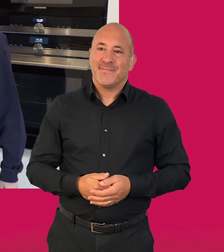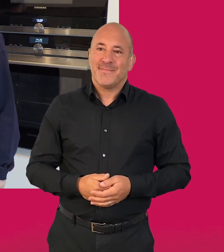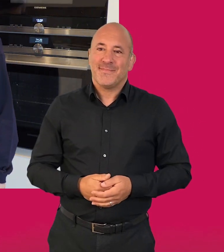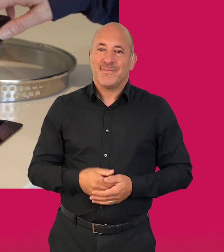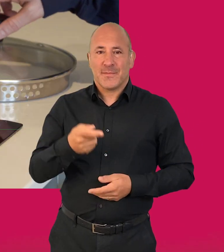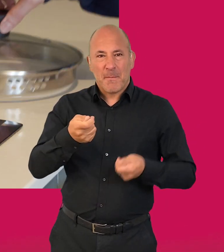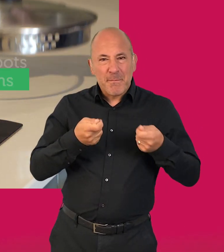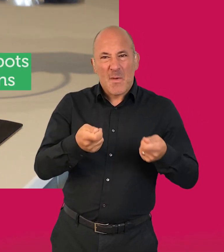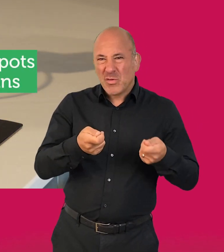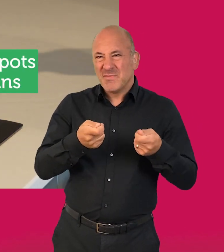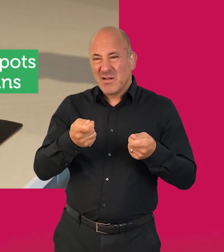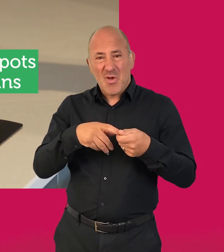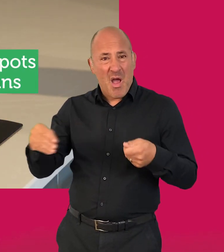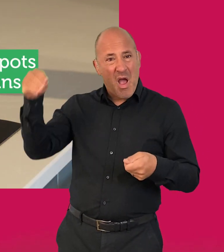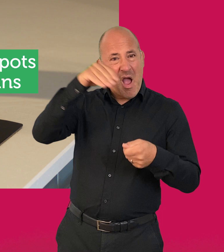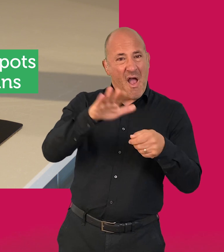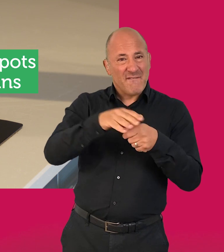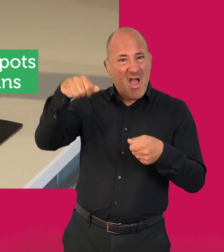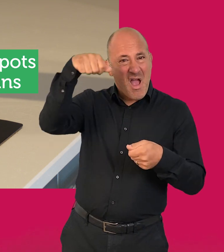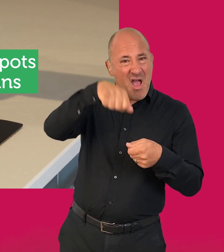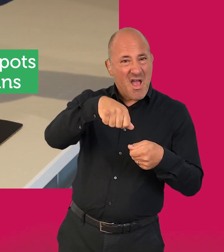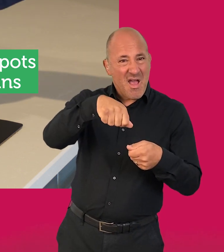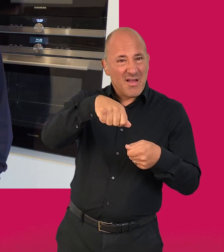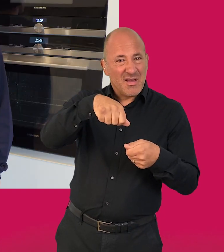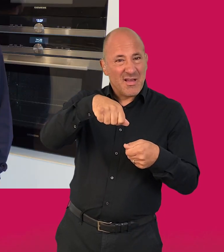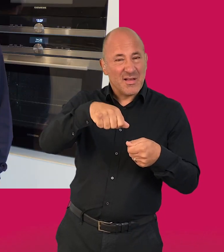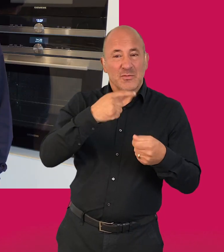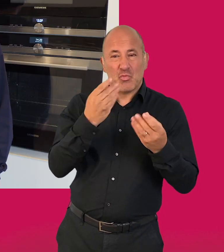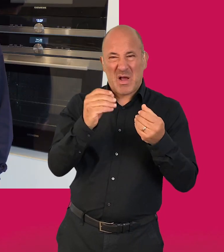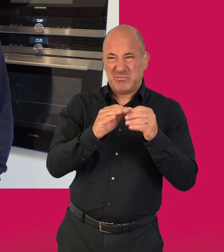When you're cooking, put lids on pots and pans to stop the moisture getting out.